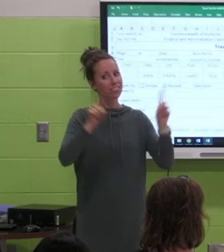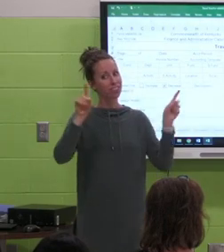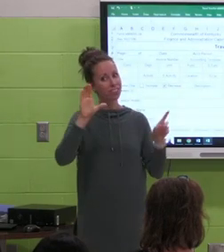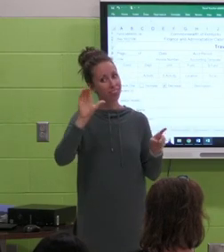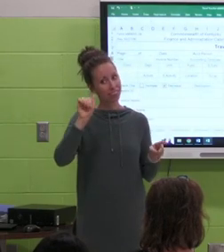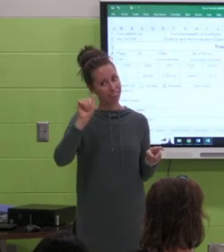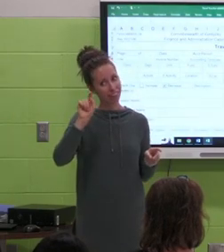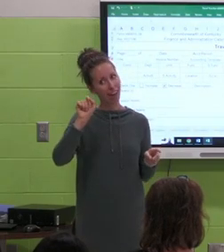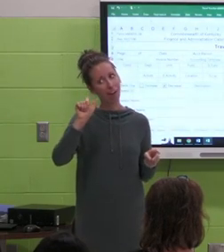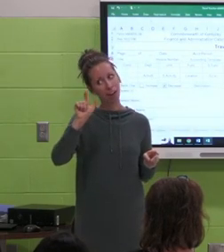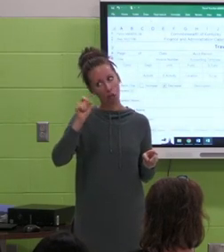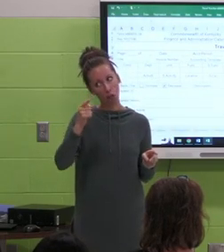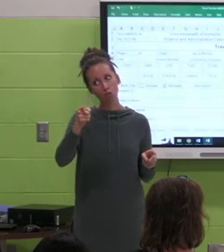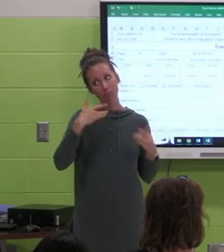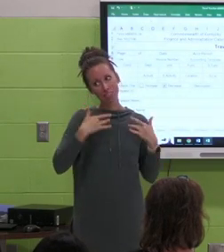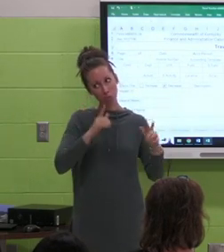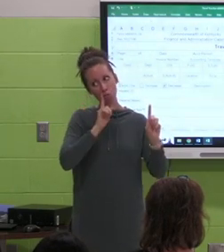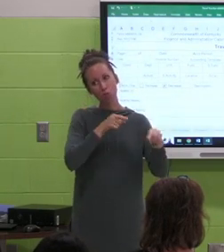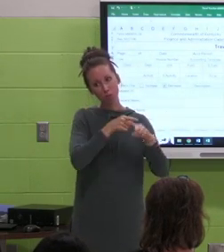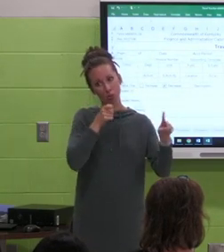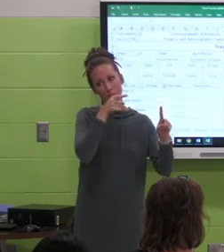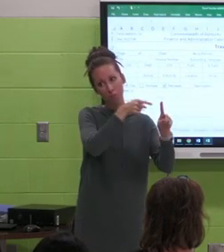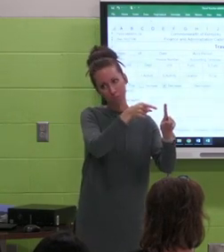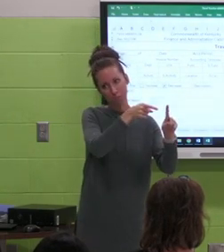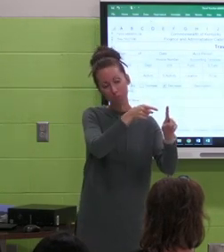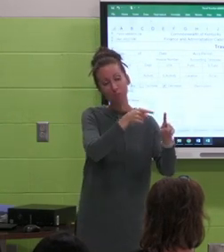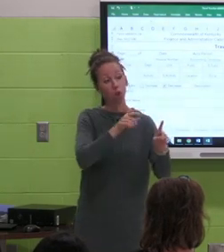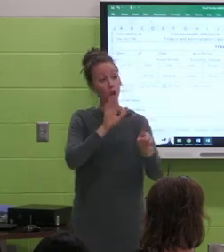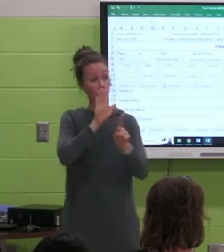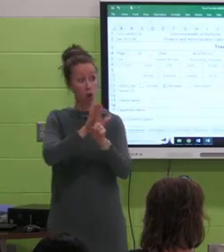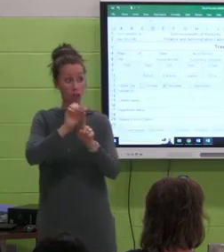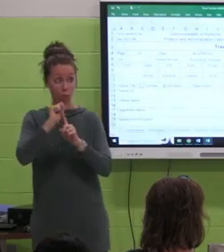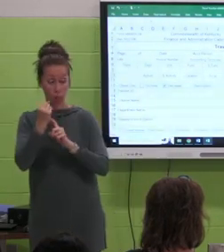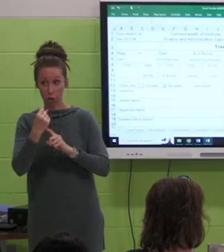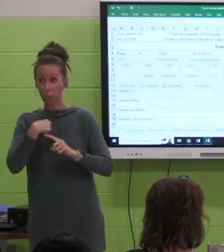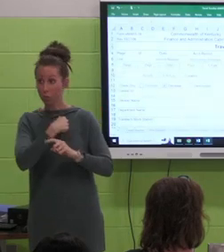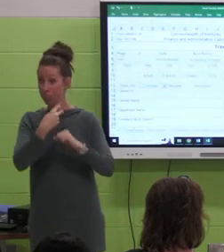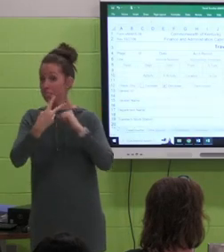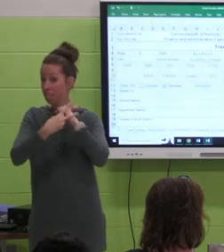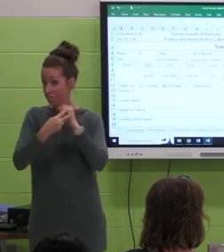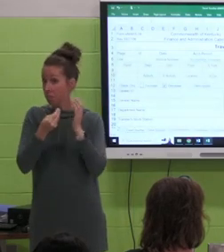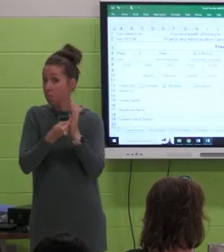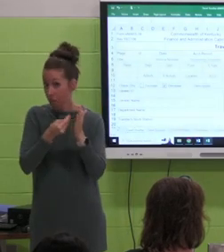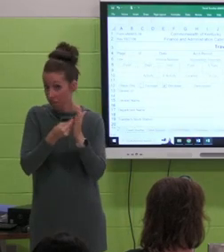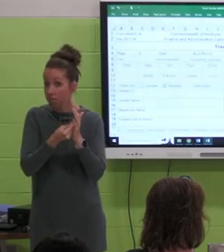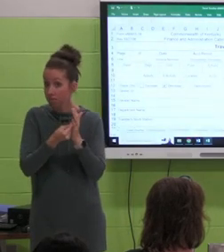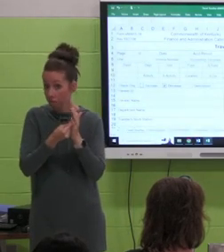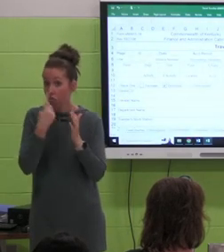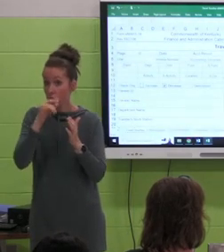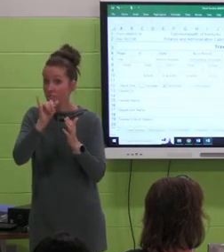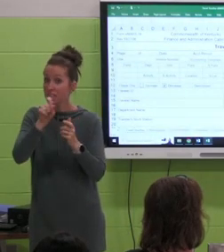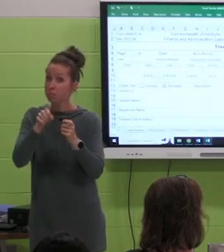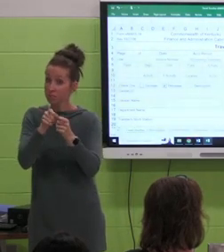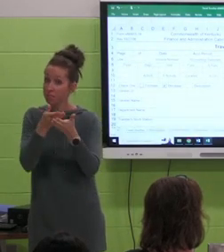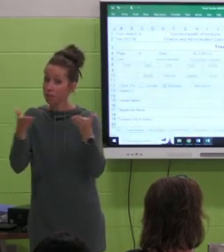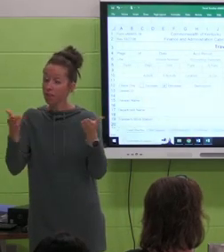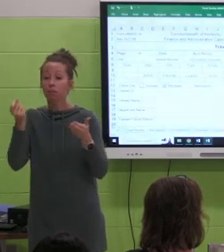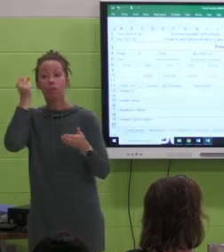from in her case we ended up saving money on those specific items however when she went through the